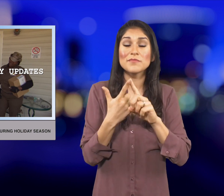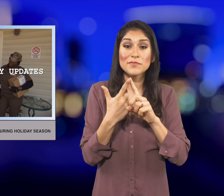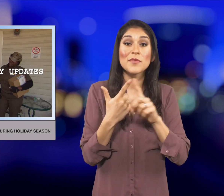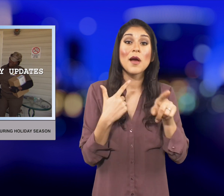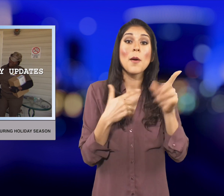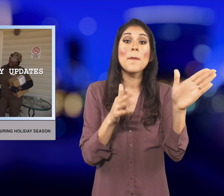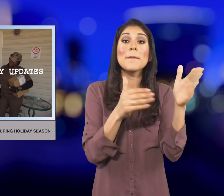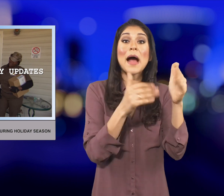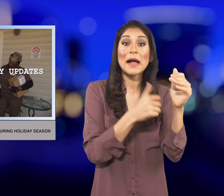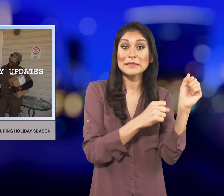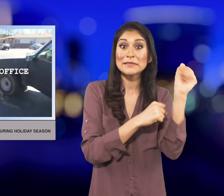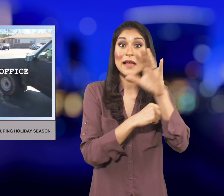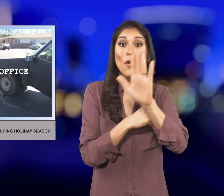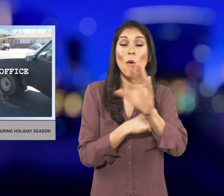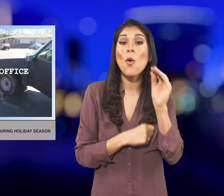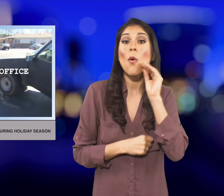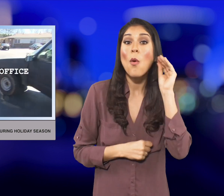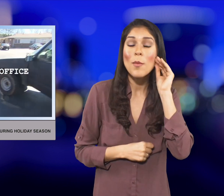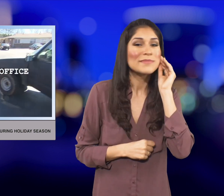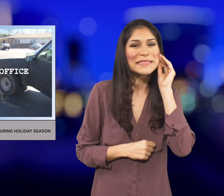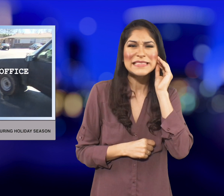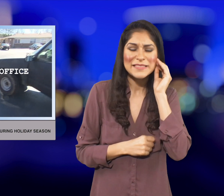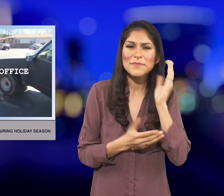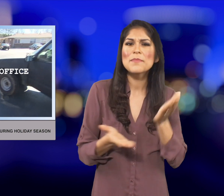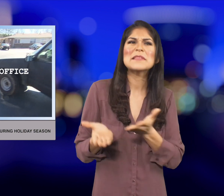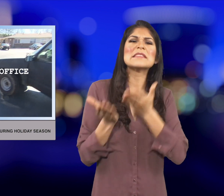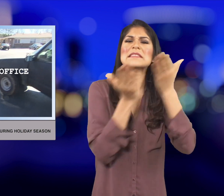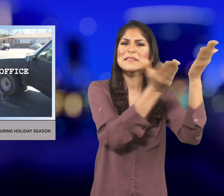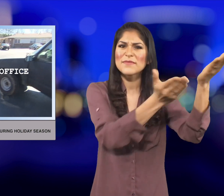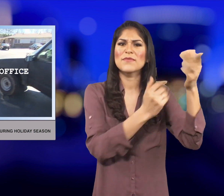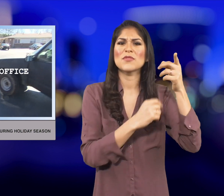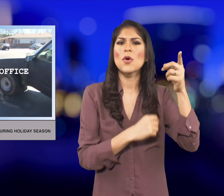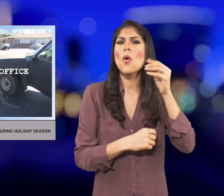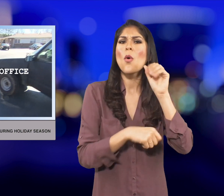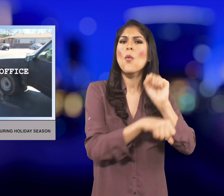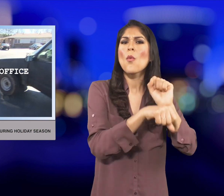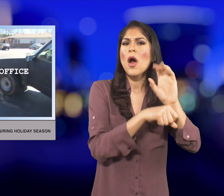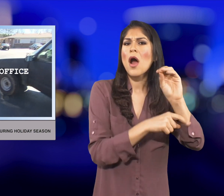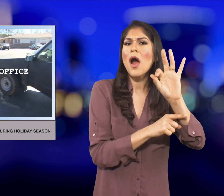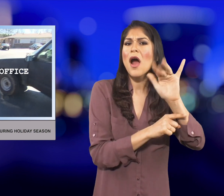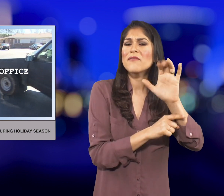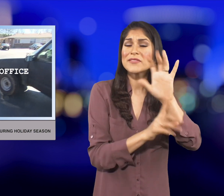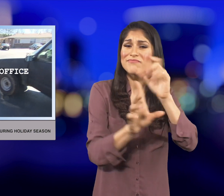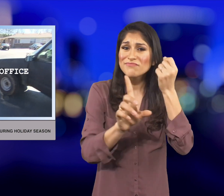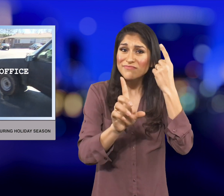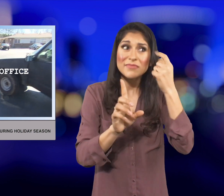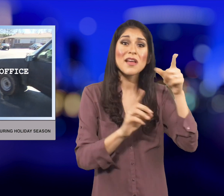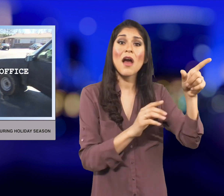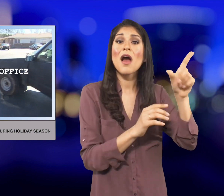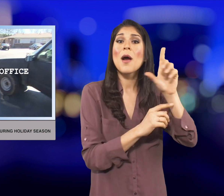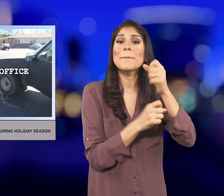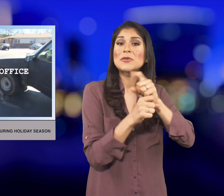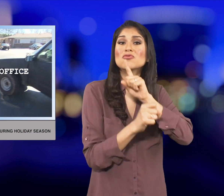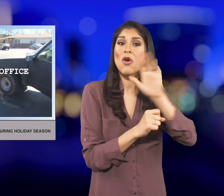Number two: Have packages delivered to your office instead of your home address.